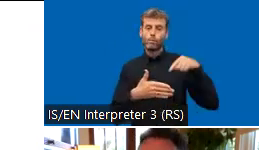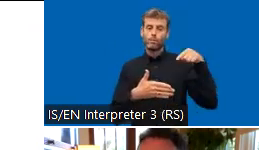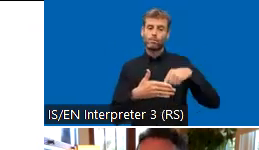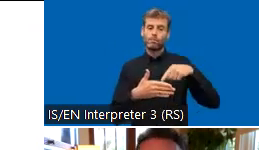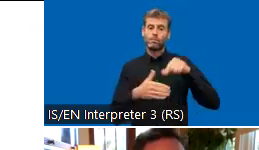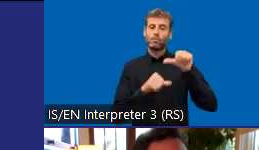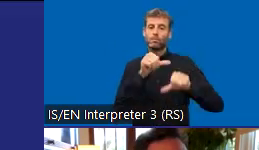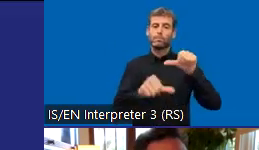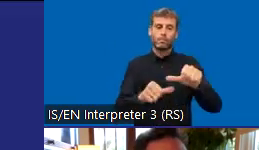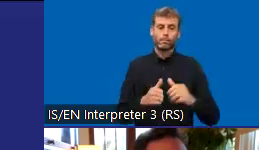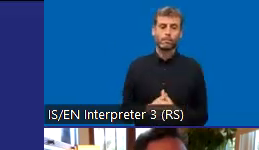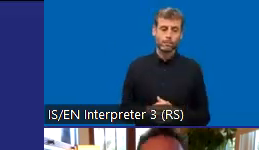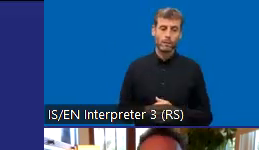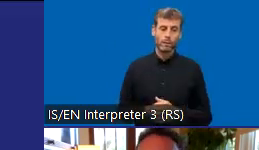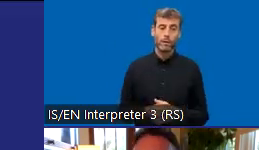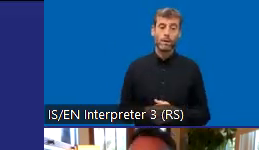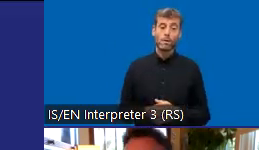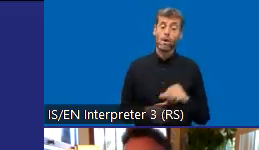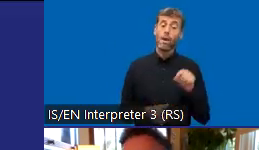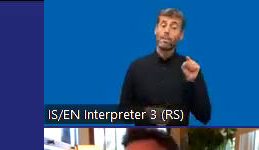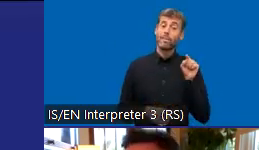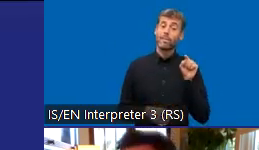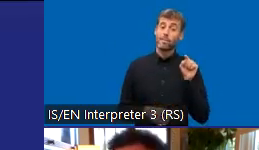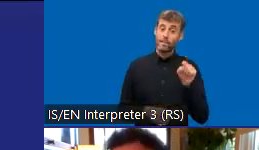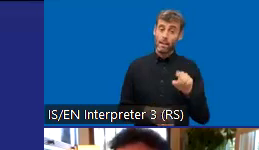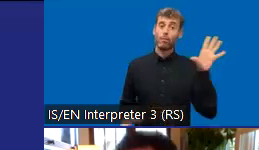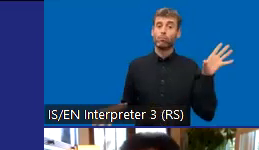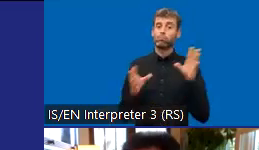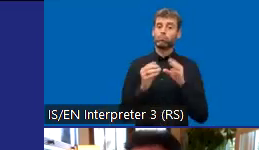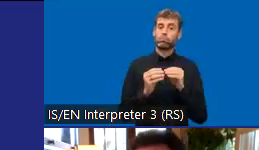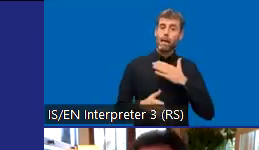get something really good stuff and we feed that into our goals, our annual goals and strategic plan.